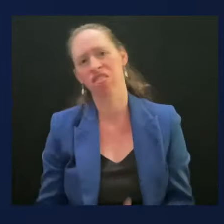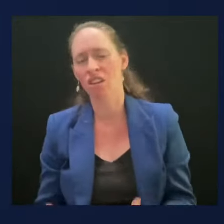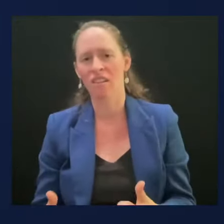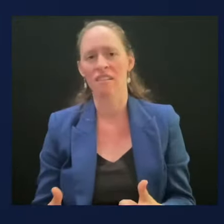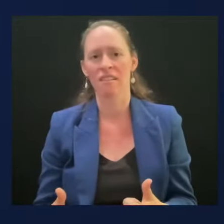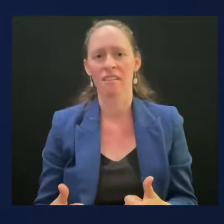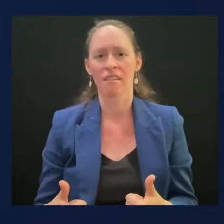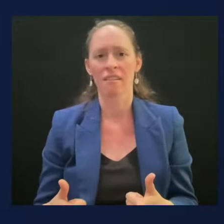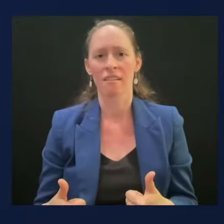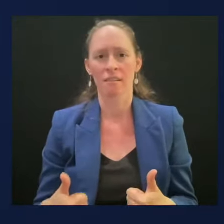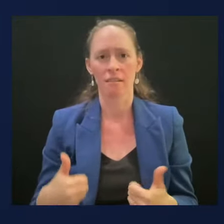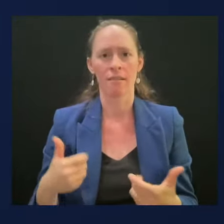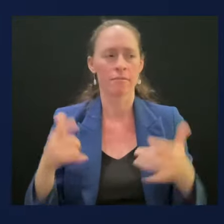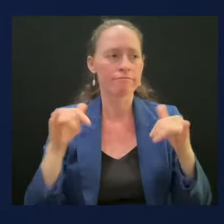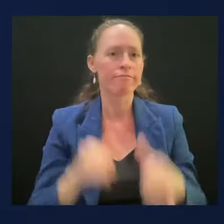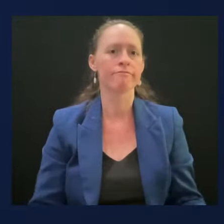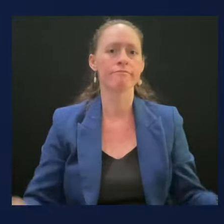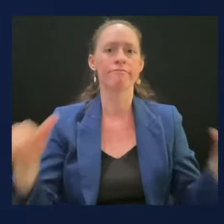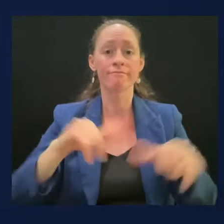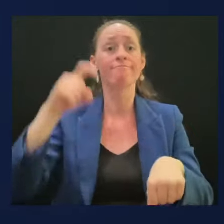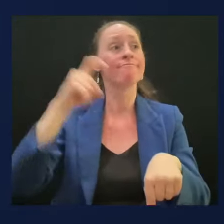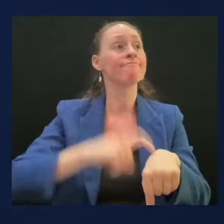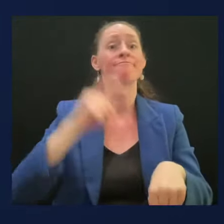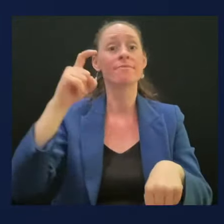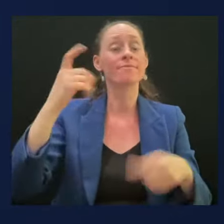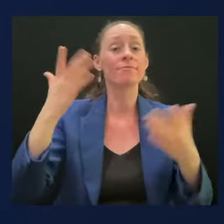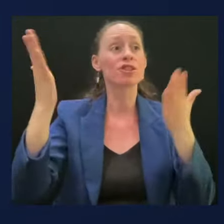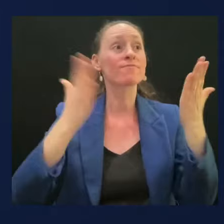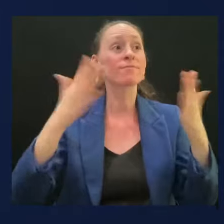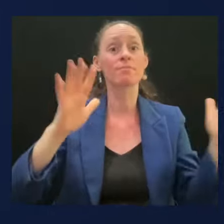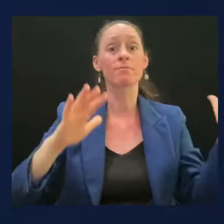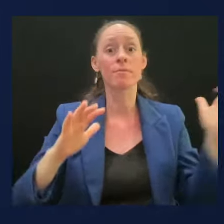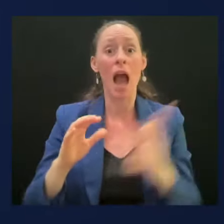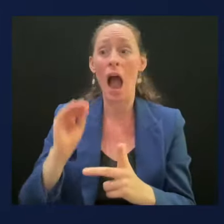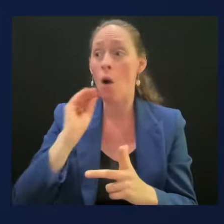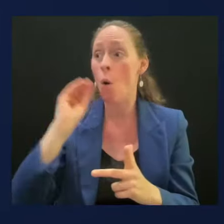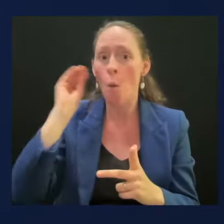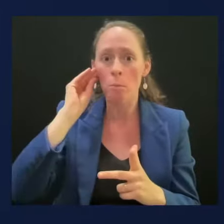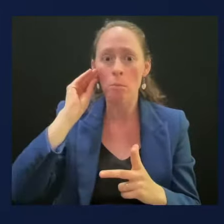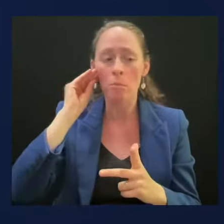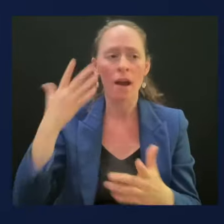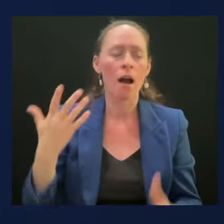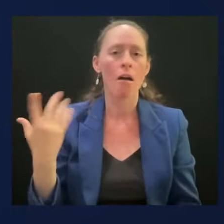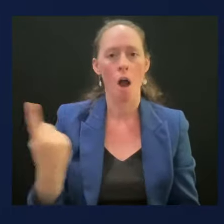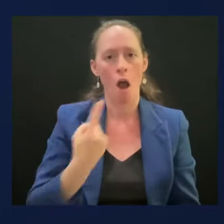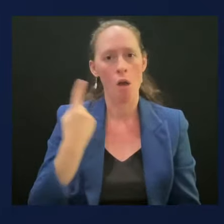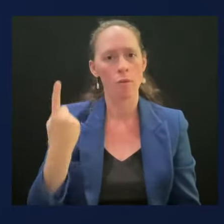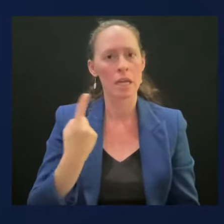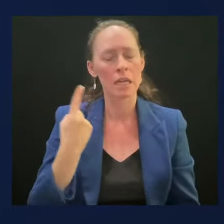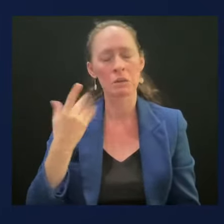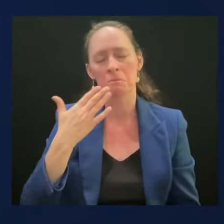from the permanent effects of this poisonous smoke. Too many have died -- excuse the personal reference --